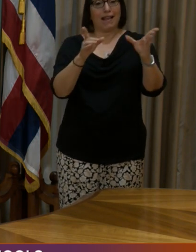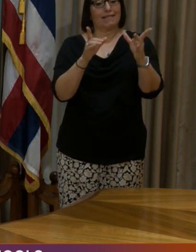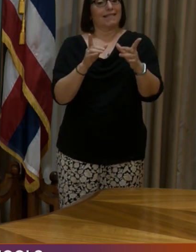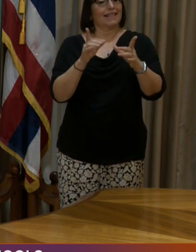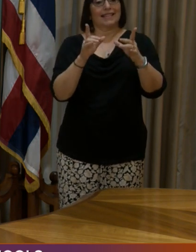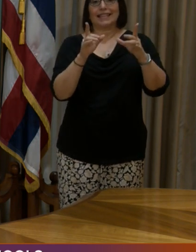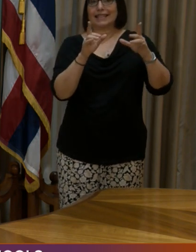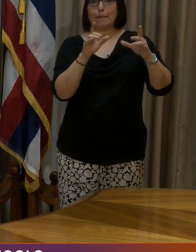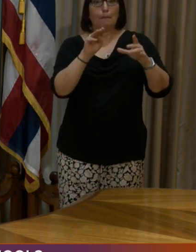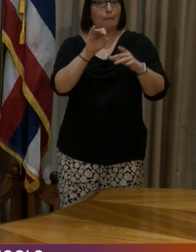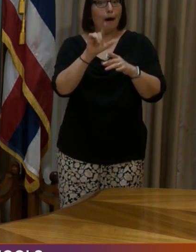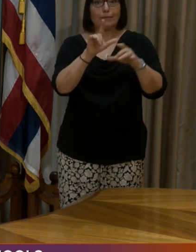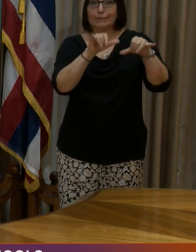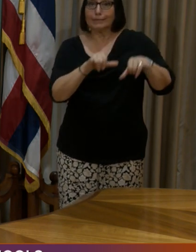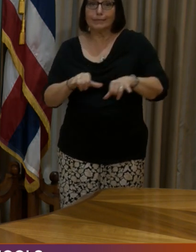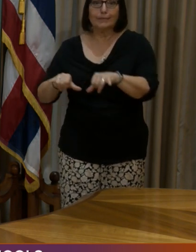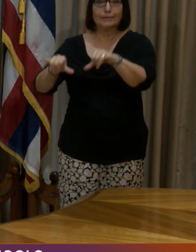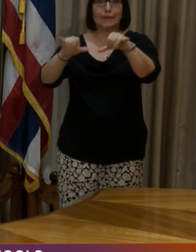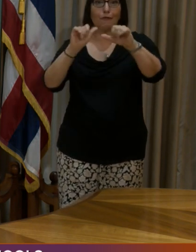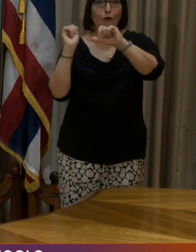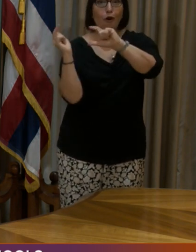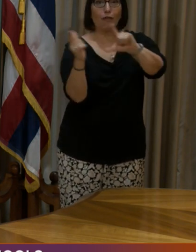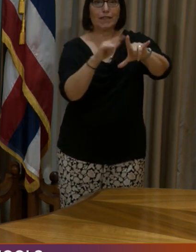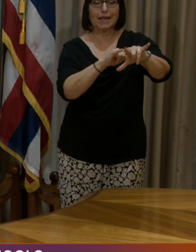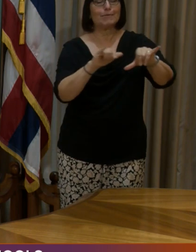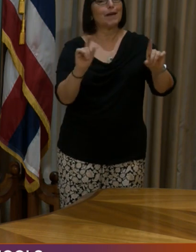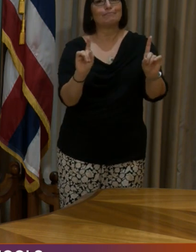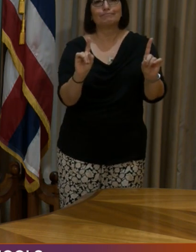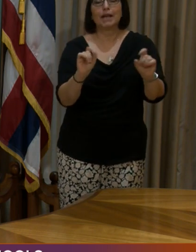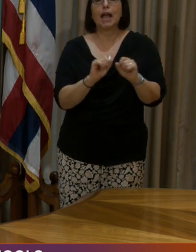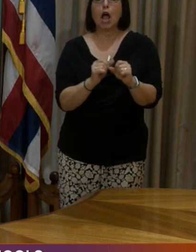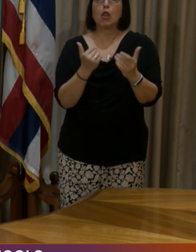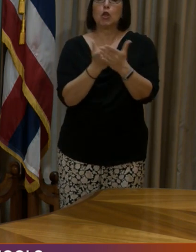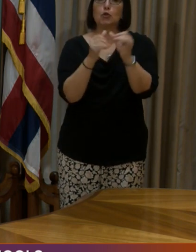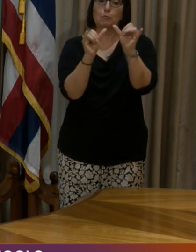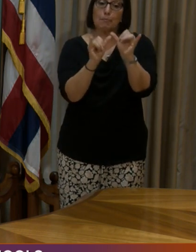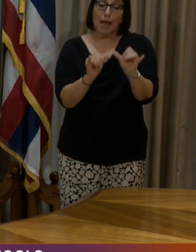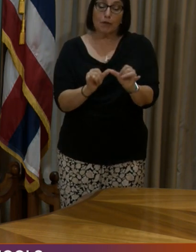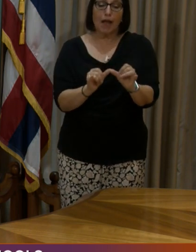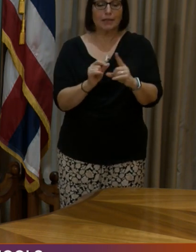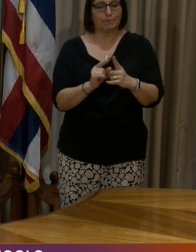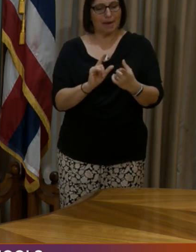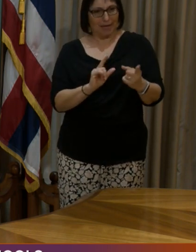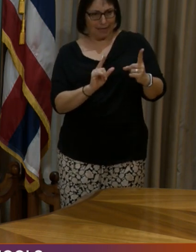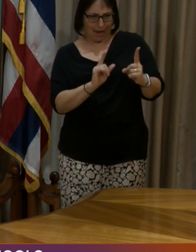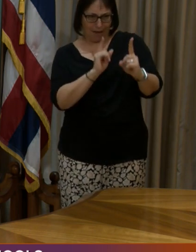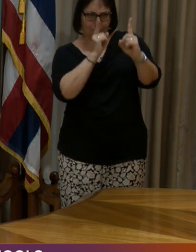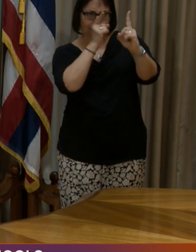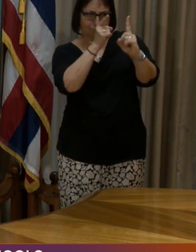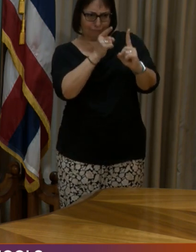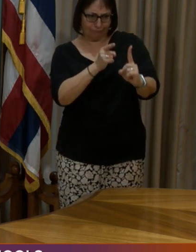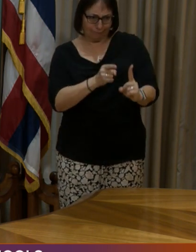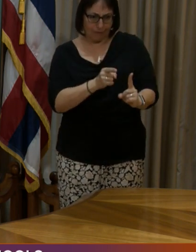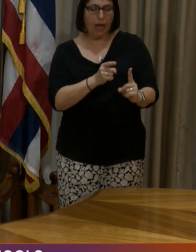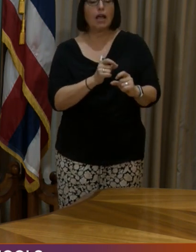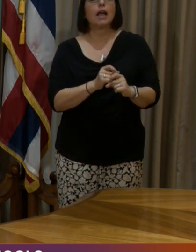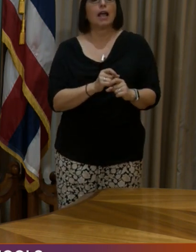COMMUNITIES MEANS THAT WE CANNOT ADOPT A STATEWIDE APPROACH FOR ALL SCHOOLS AT ONE TIME. THE NEW METRICS PROVIDE